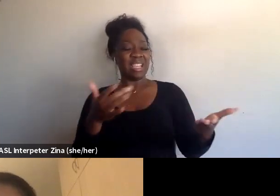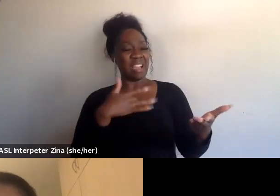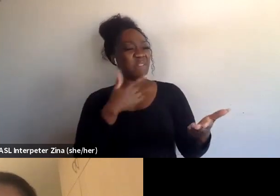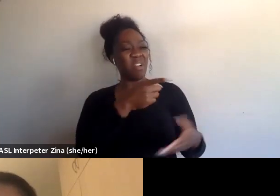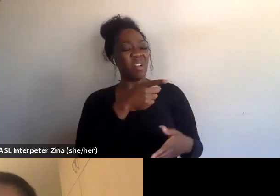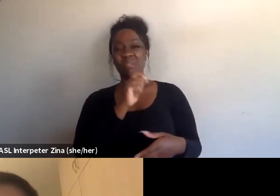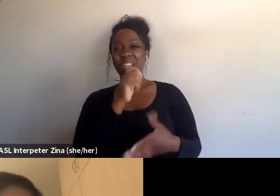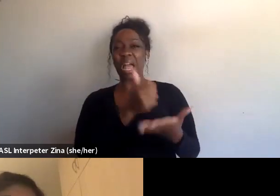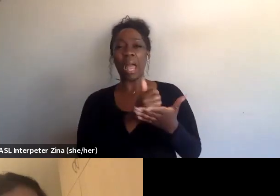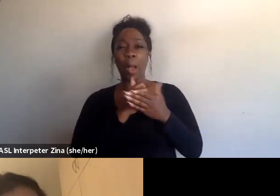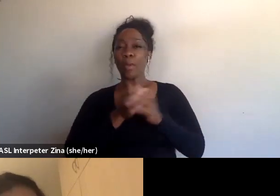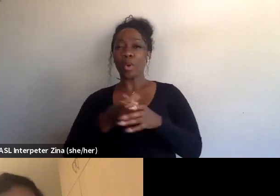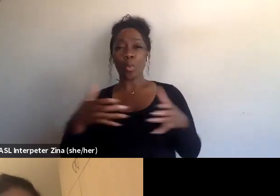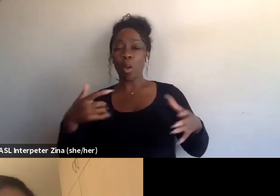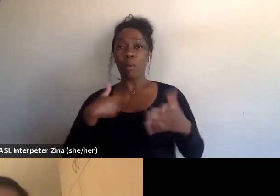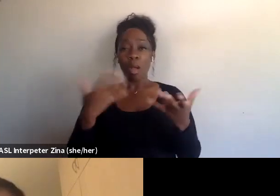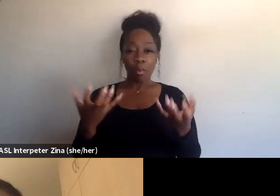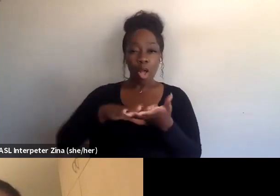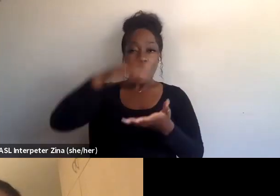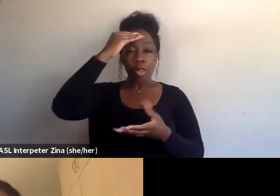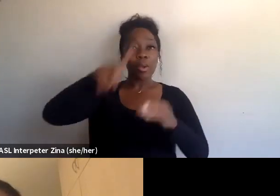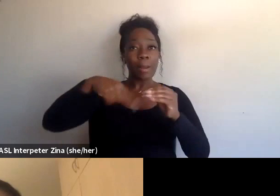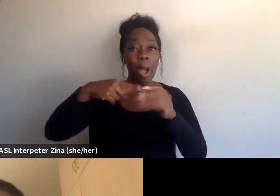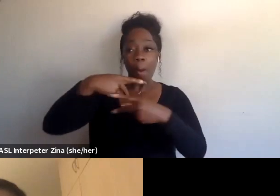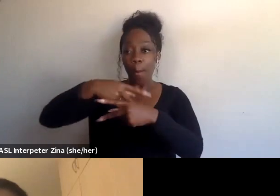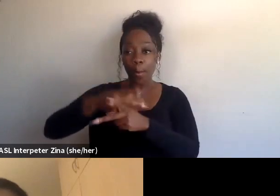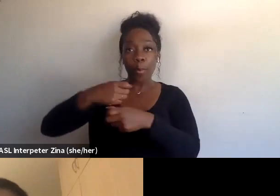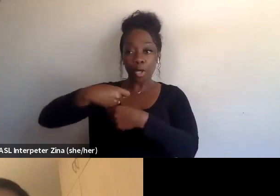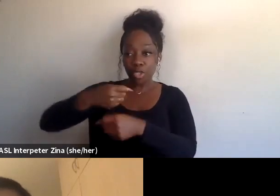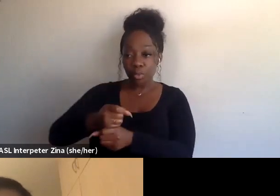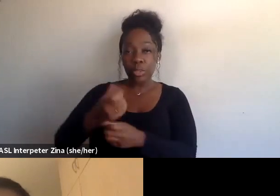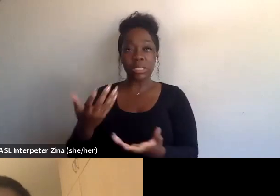I wanted to find out about how I would create and write my own work.